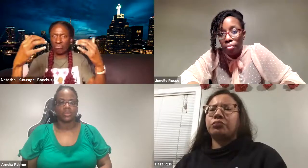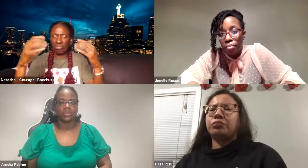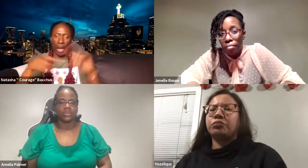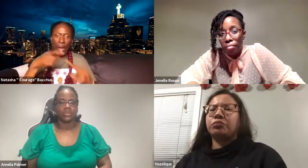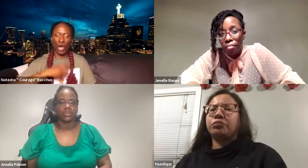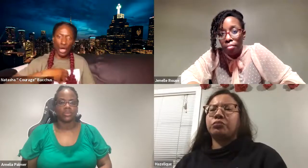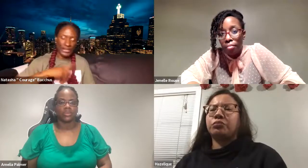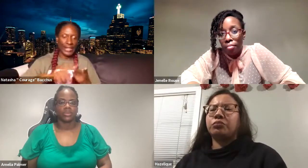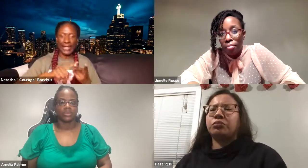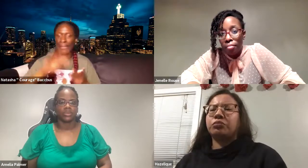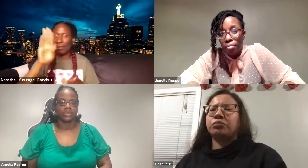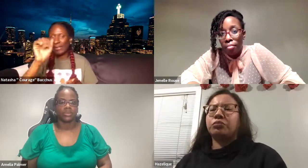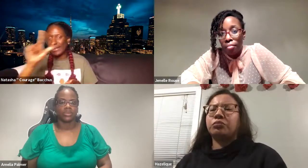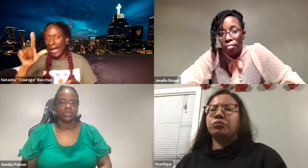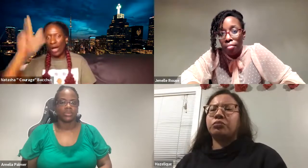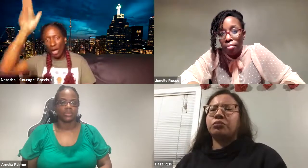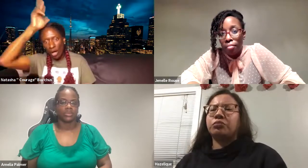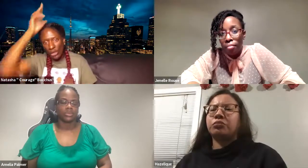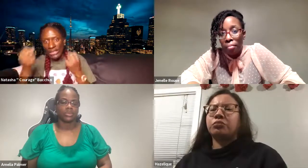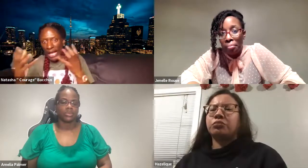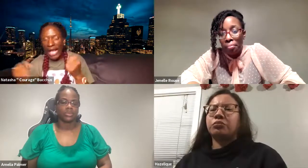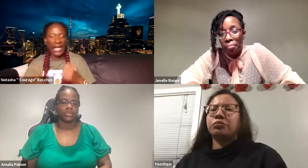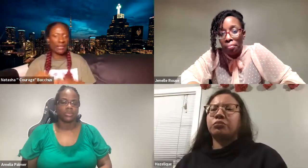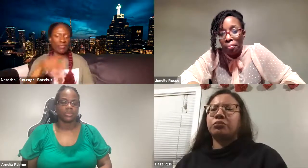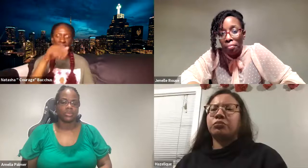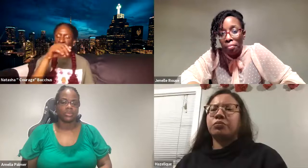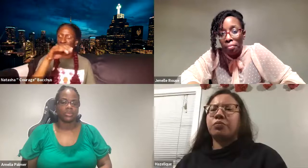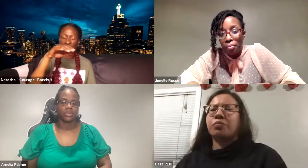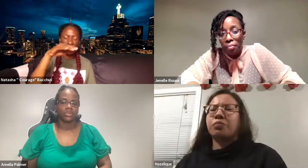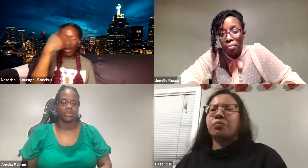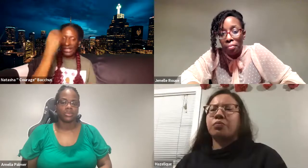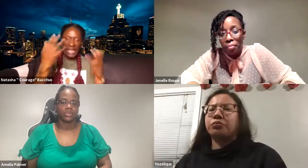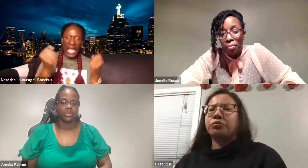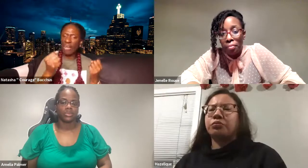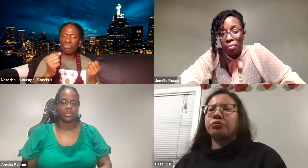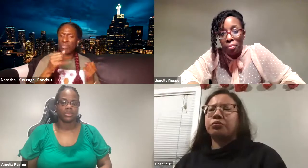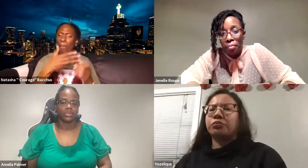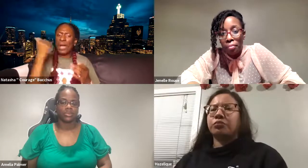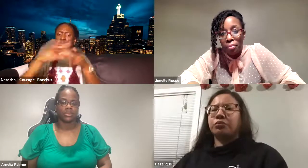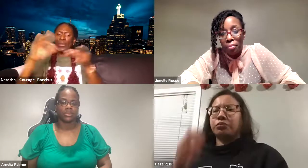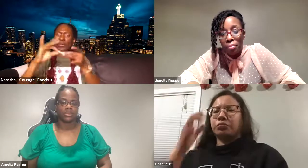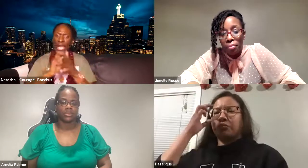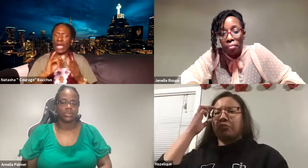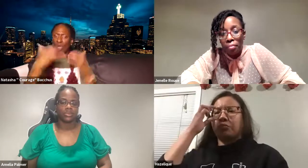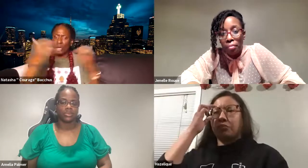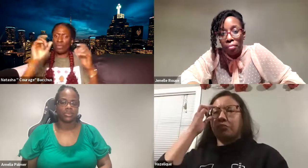so just to ask one final question, think of one final comment you wanted to say to our audience,